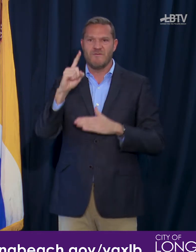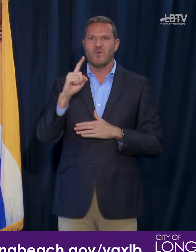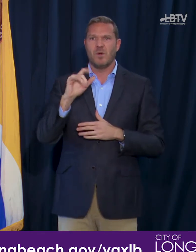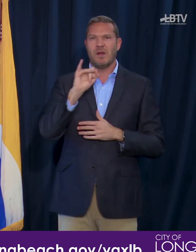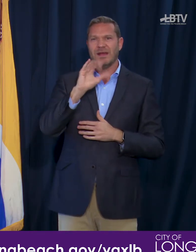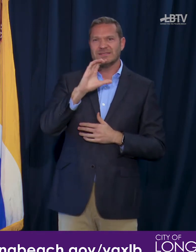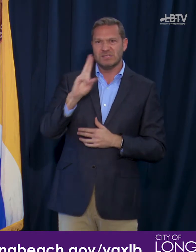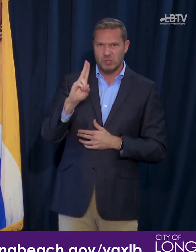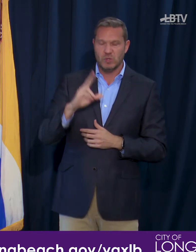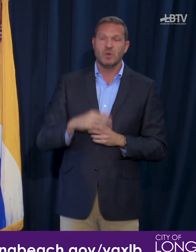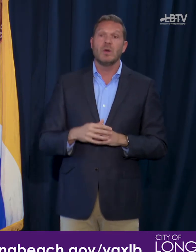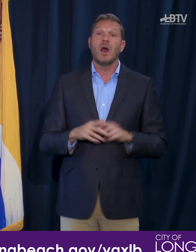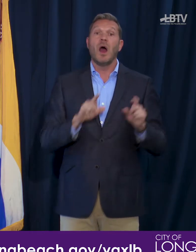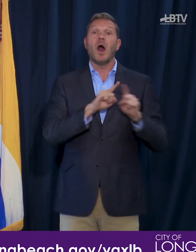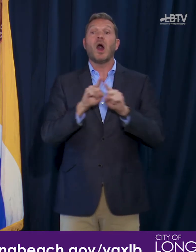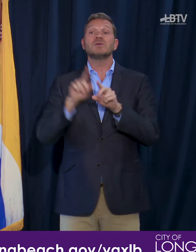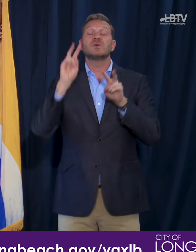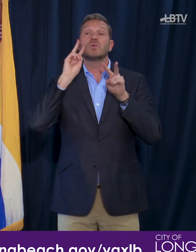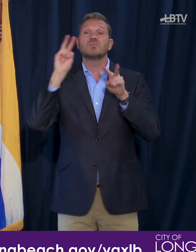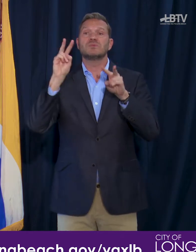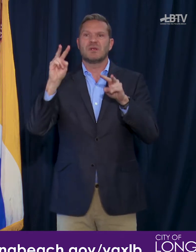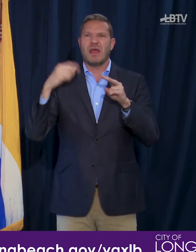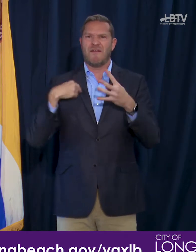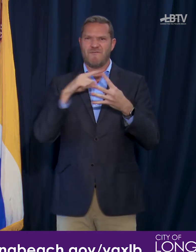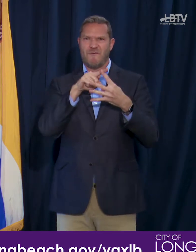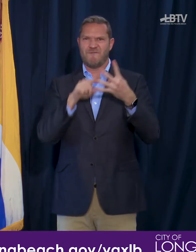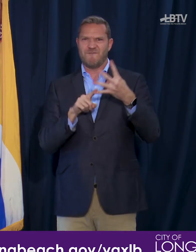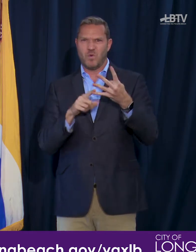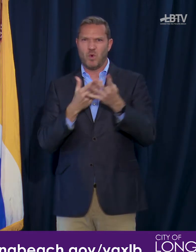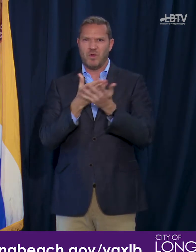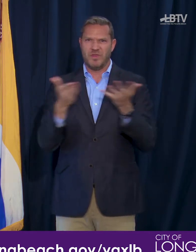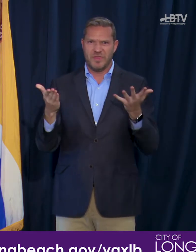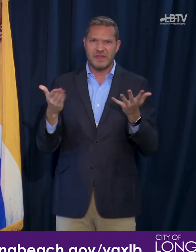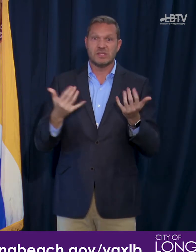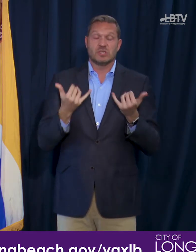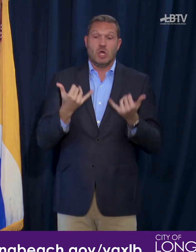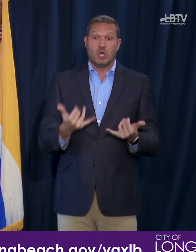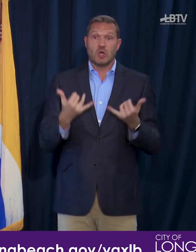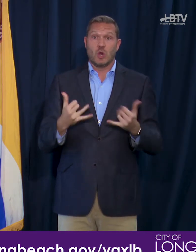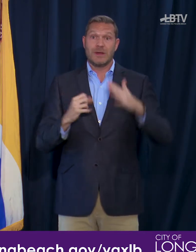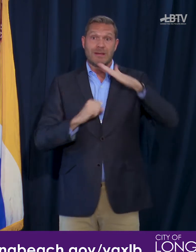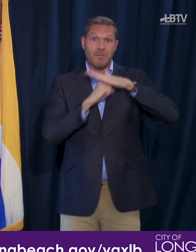The projection is also based on four variables, our current estimated ICU capacity, our current